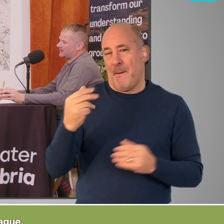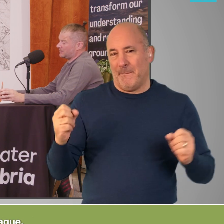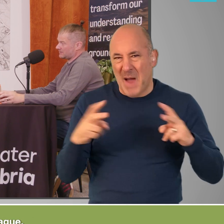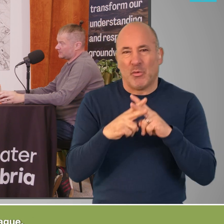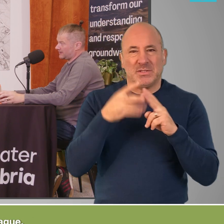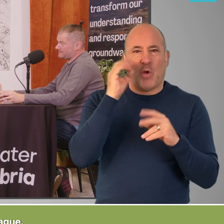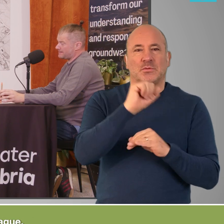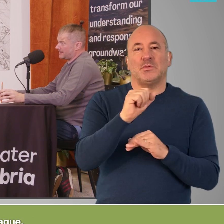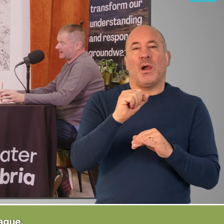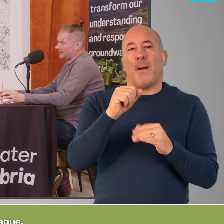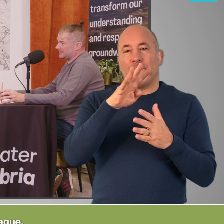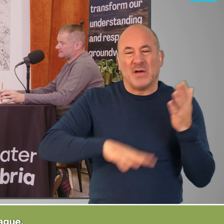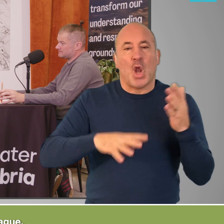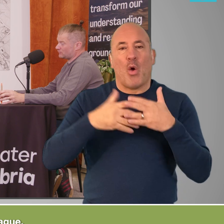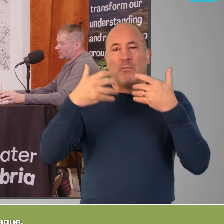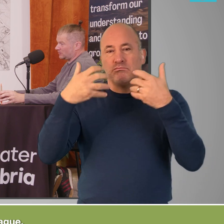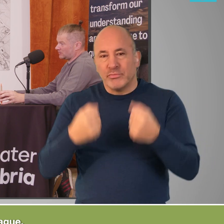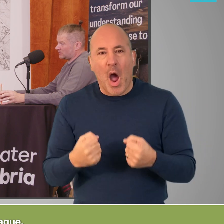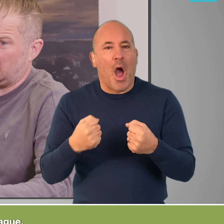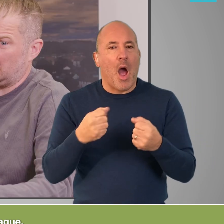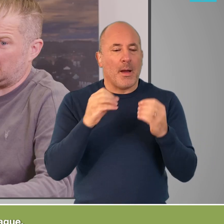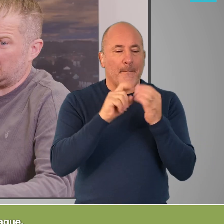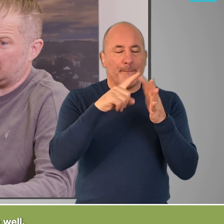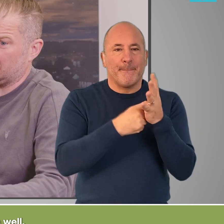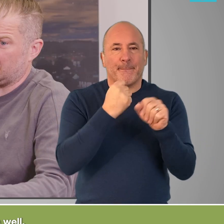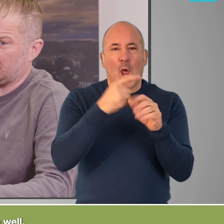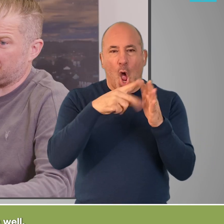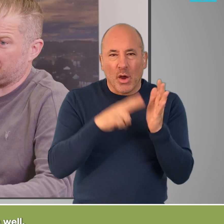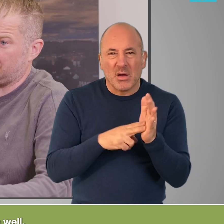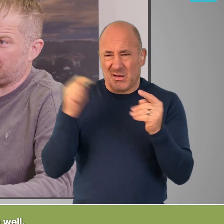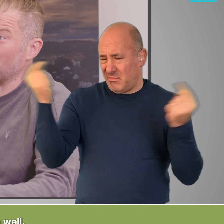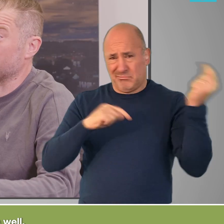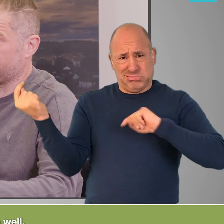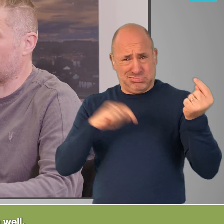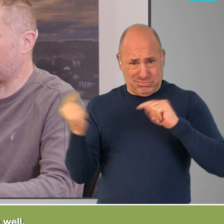Barcelona, Prague, and Bergen as well.